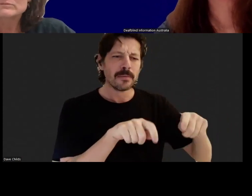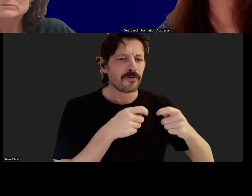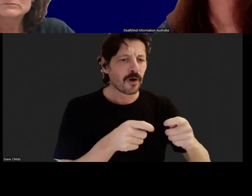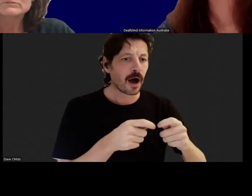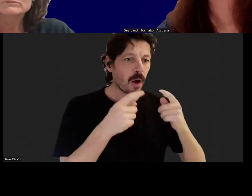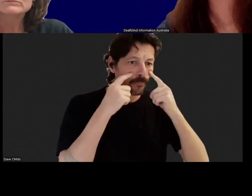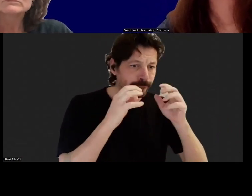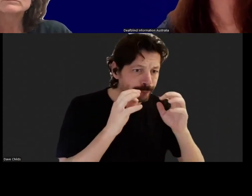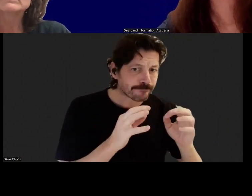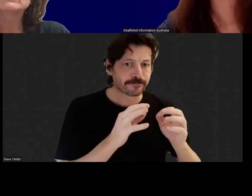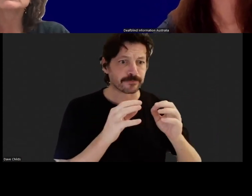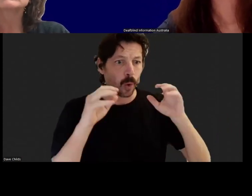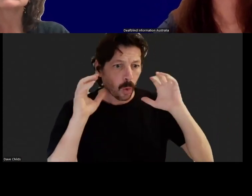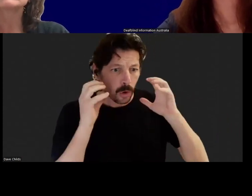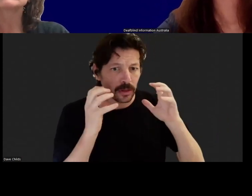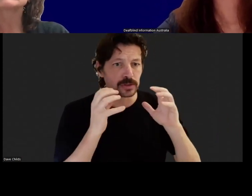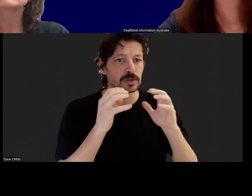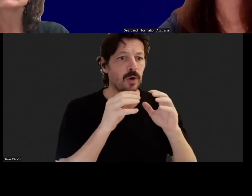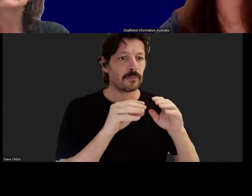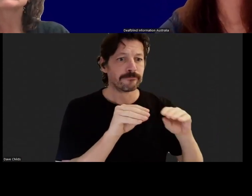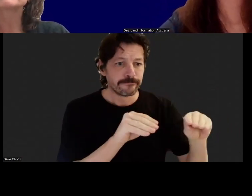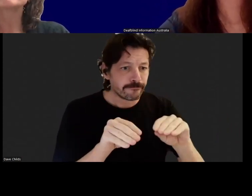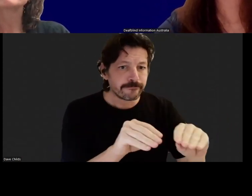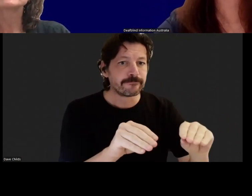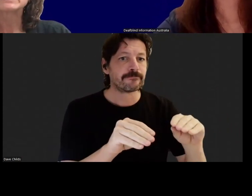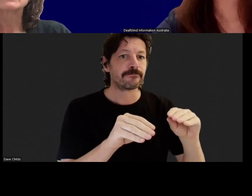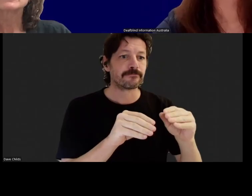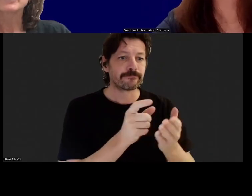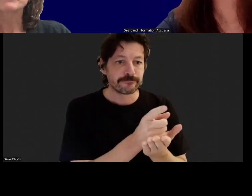orientation and mobility services?